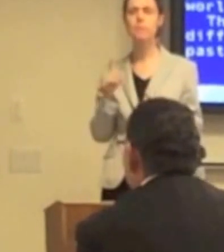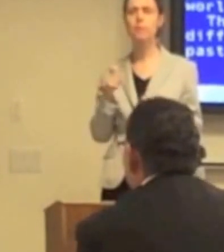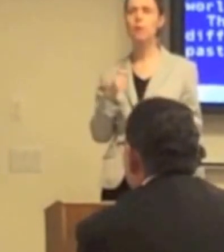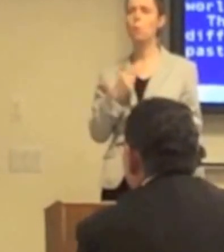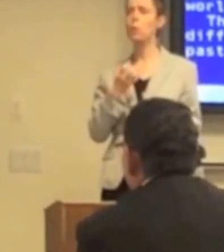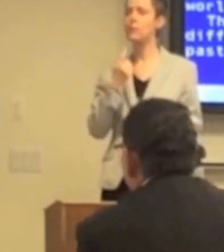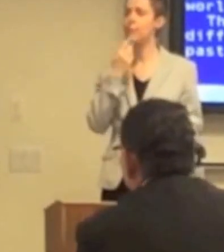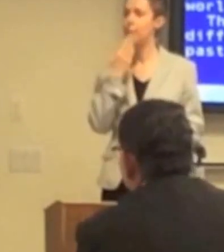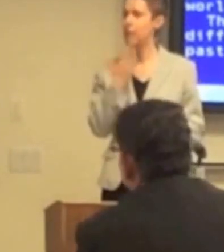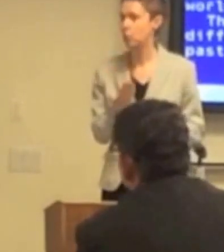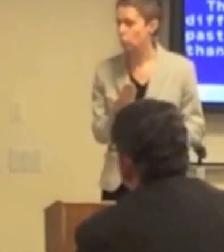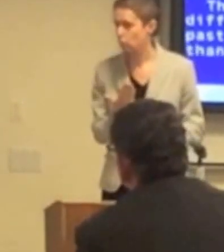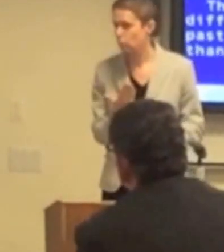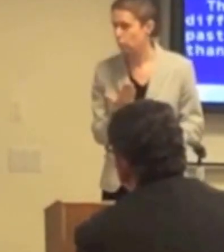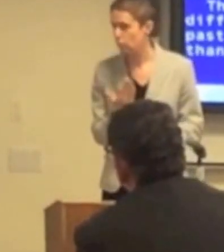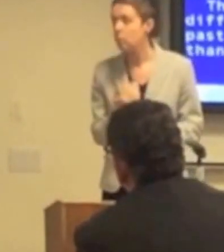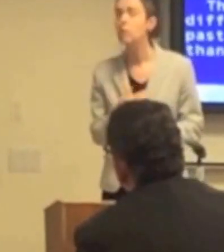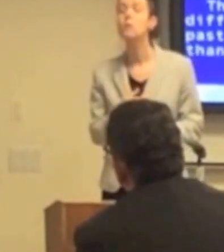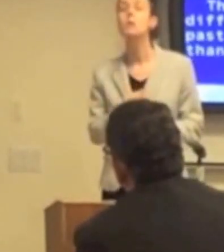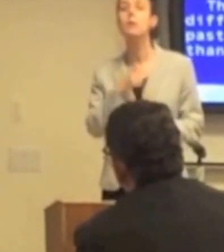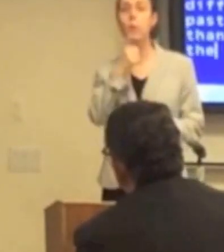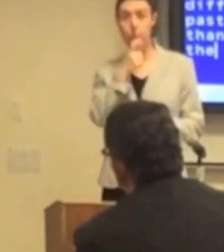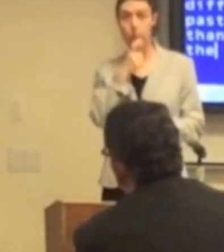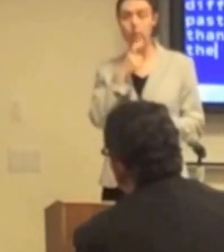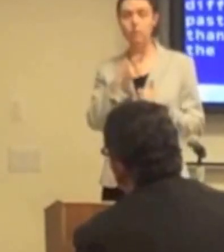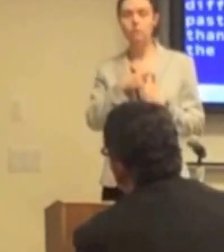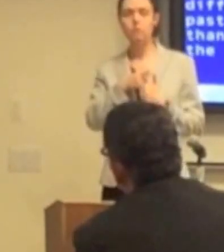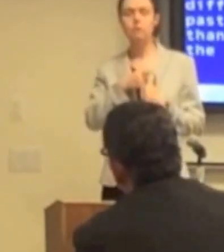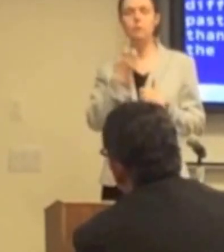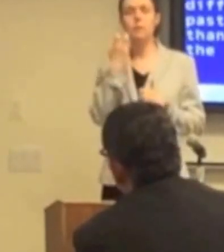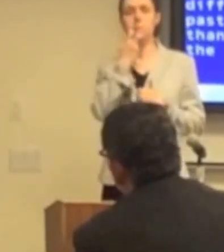Thank you to the speech pathologist, the hearing service